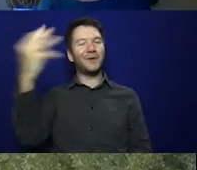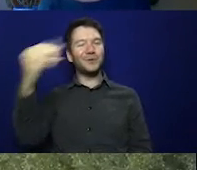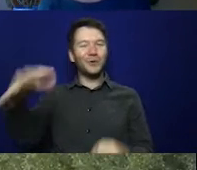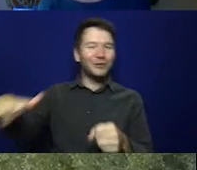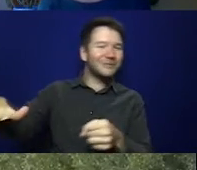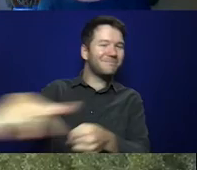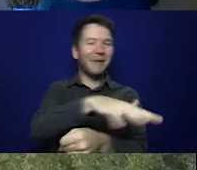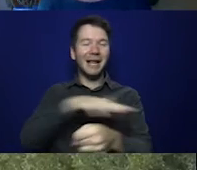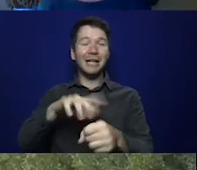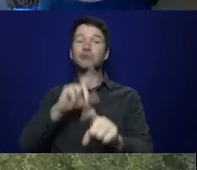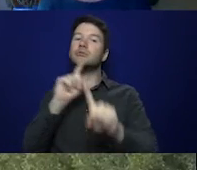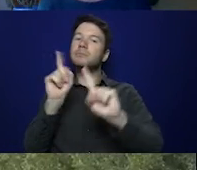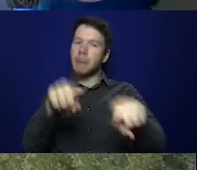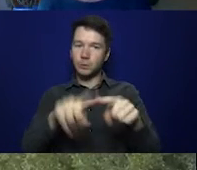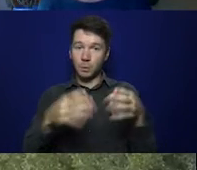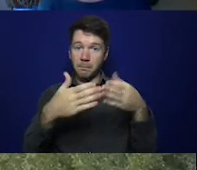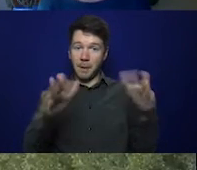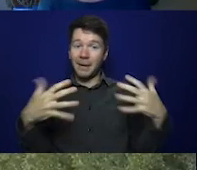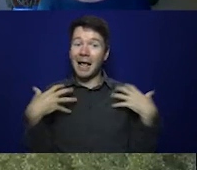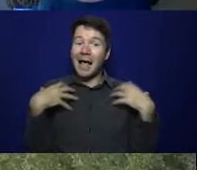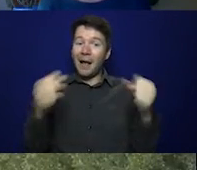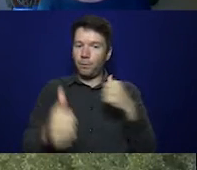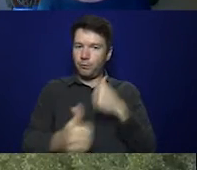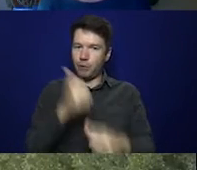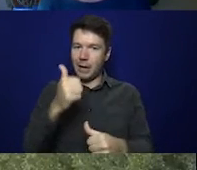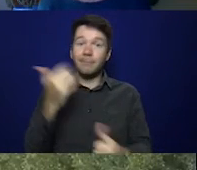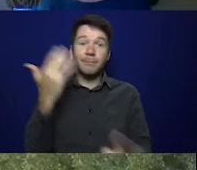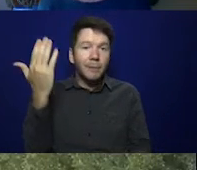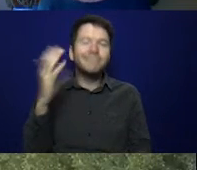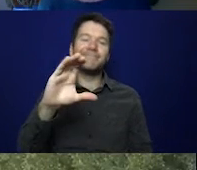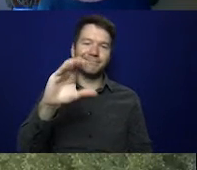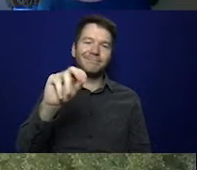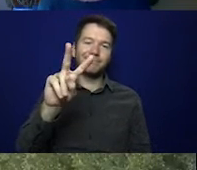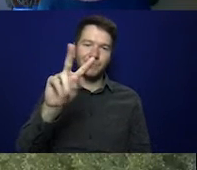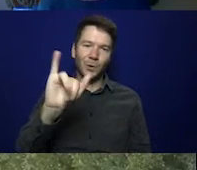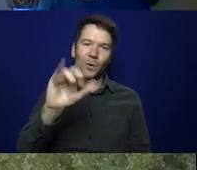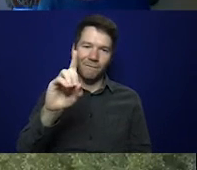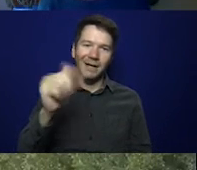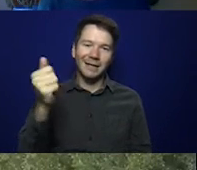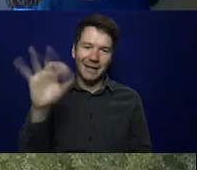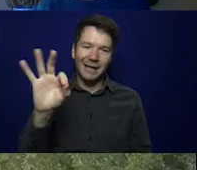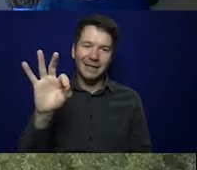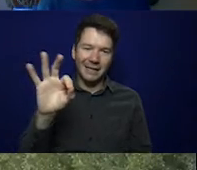location in response to the public health threat presented by Covid-19, making it one